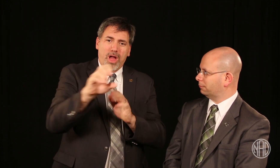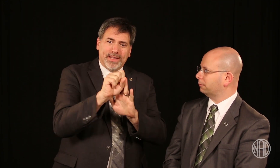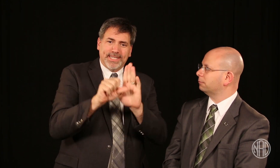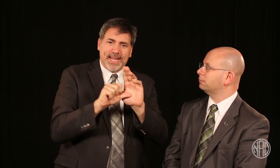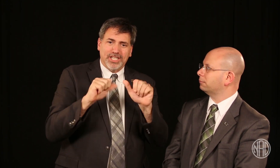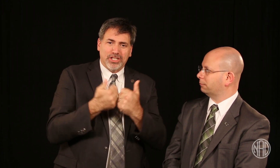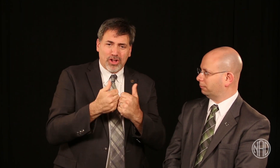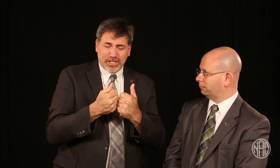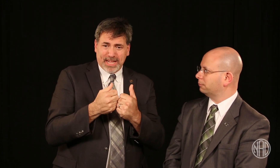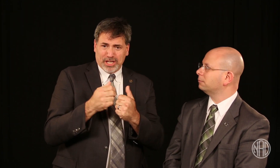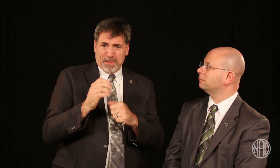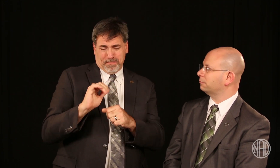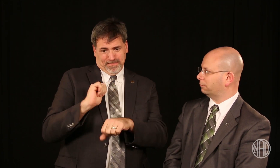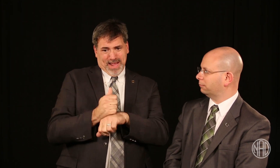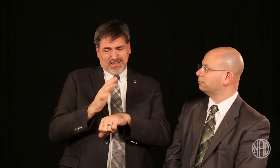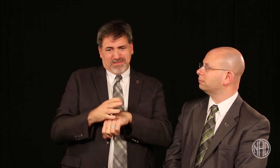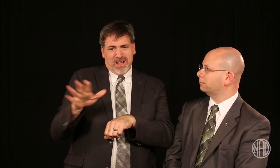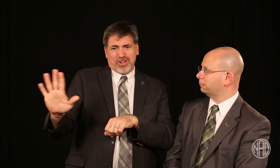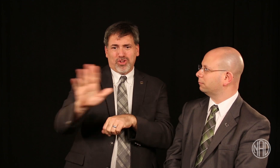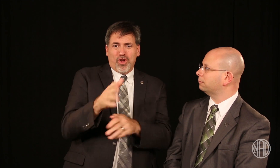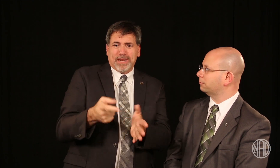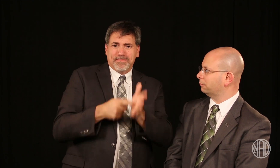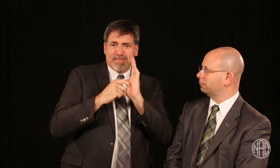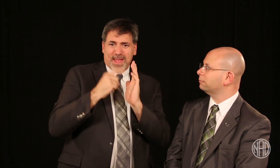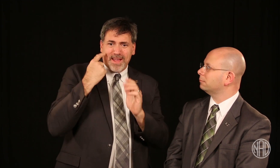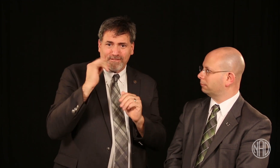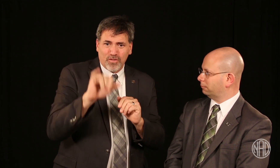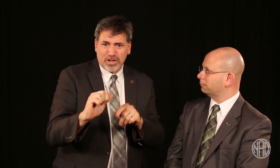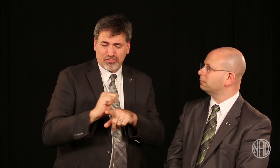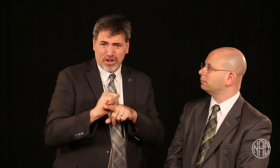based on the demand for training.